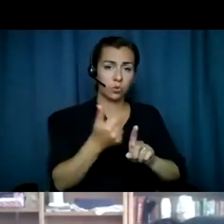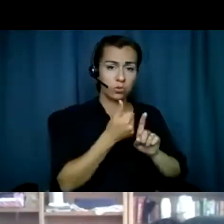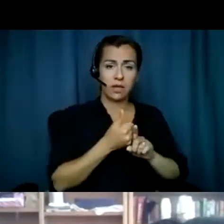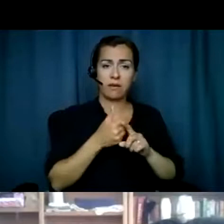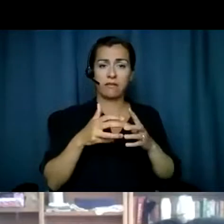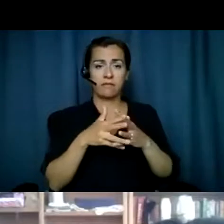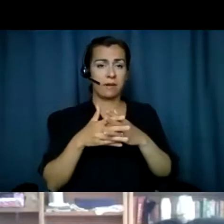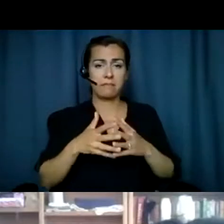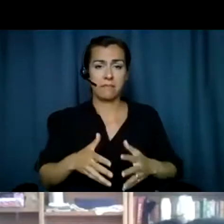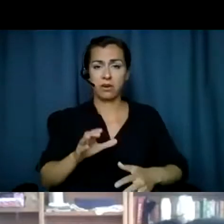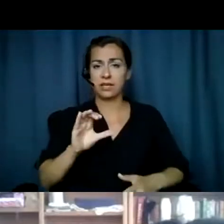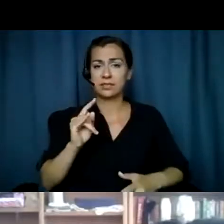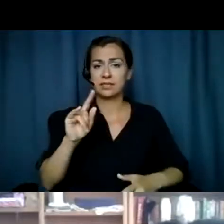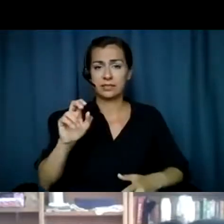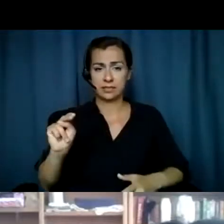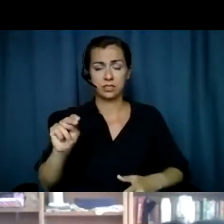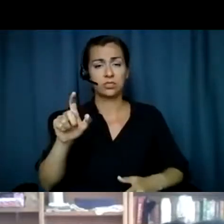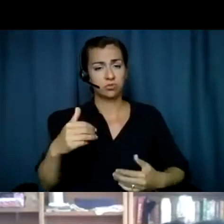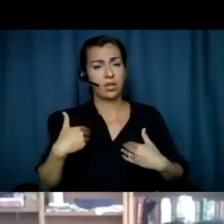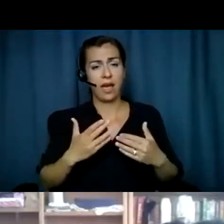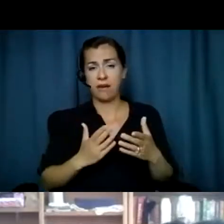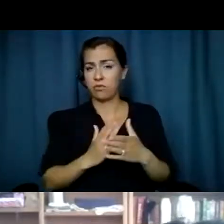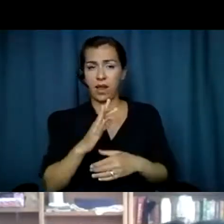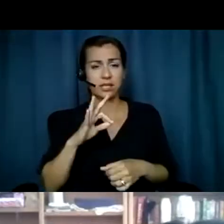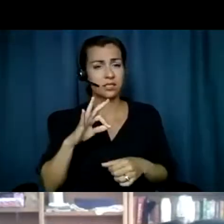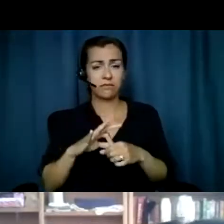voting by mail increases accessibility for everyone.